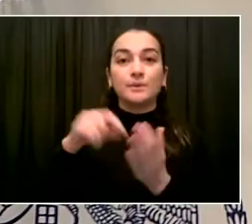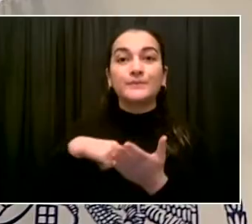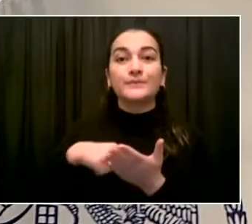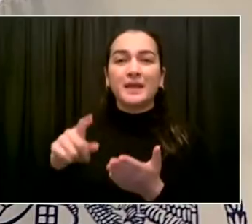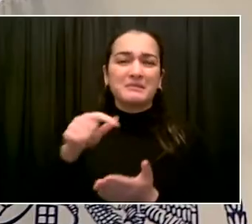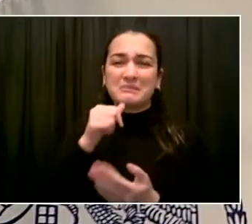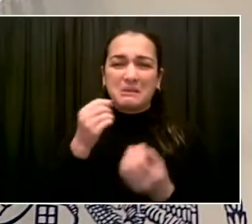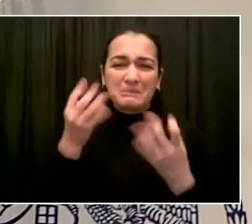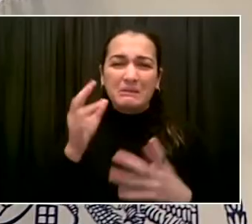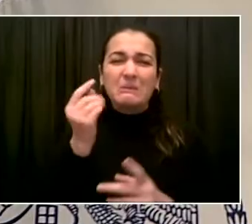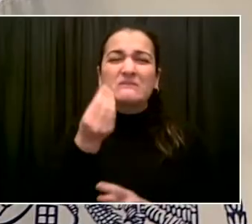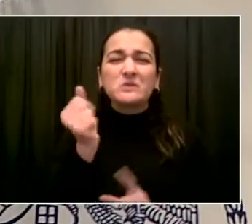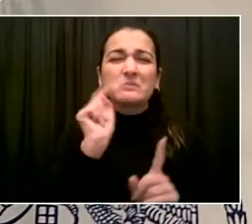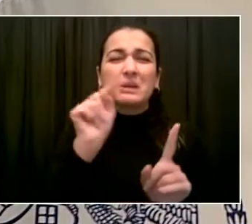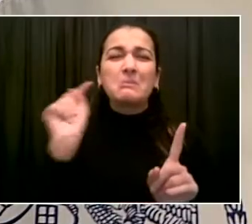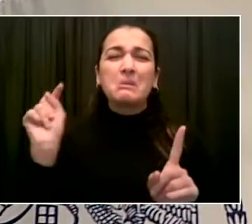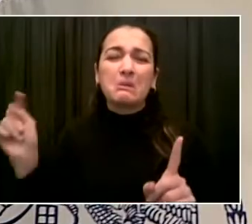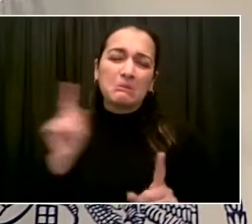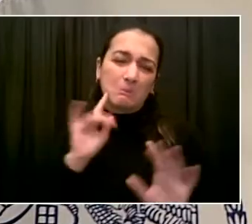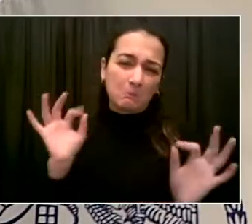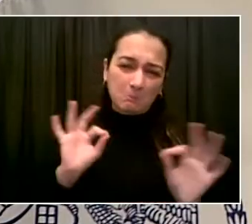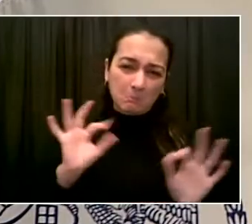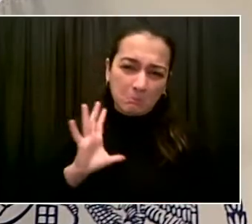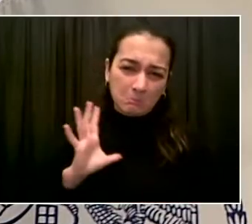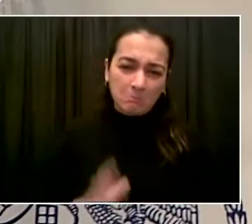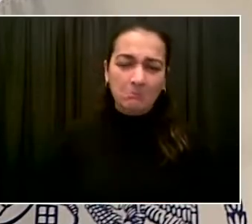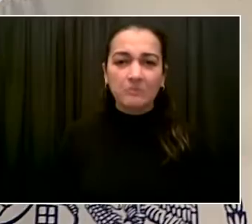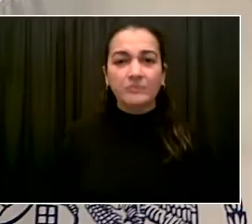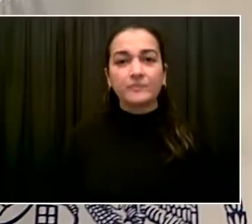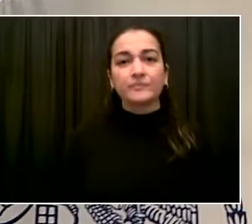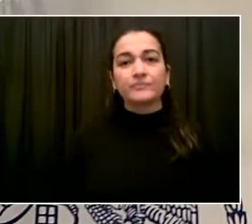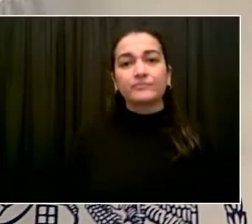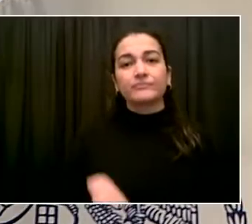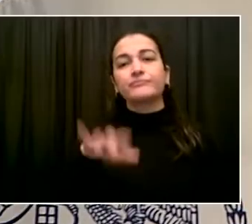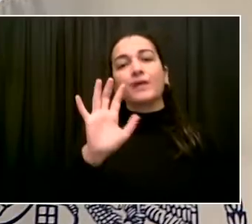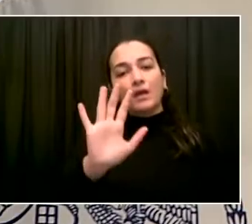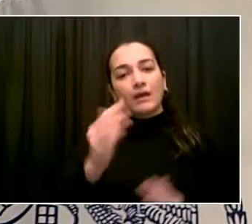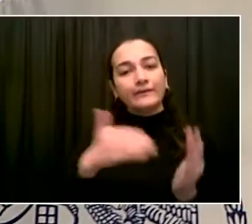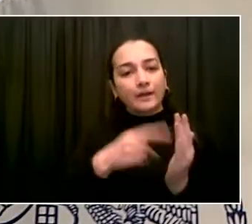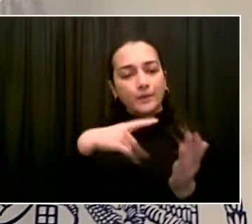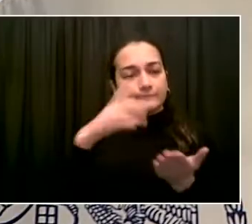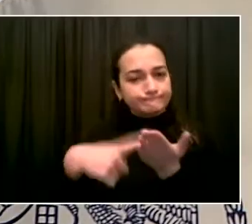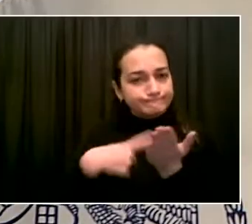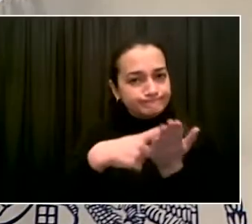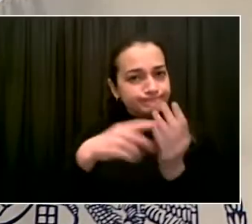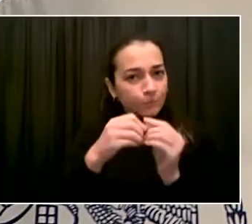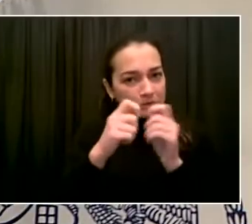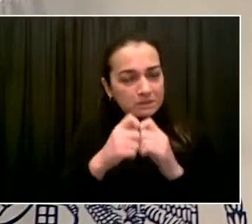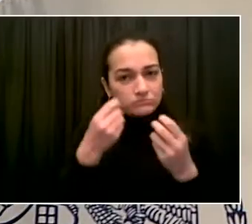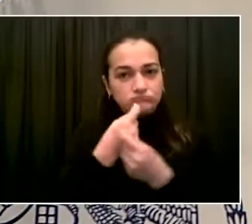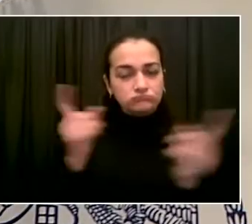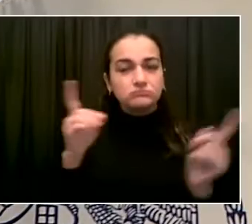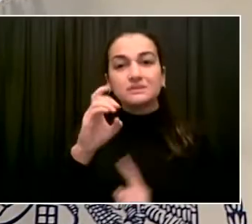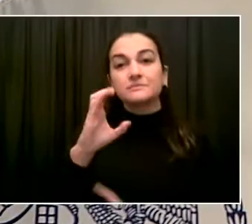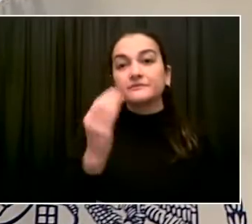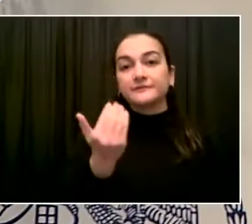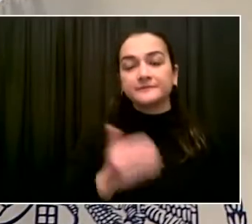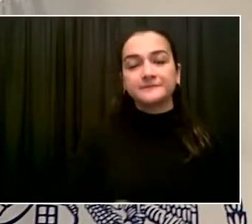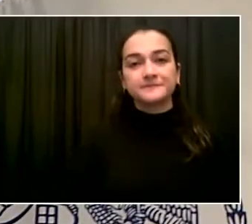SITUATIONS WHERE YOU'RE TALKING ABOUT SOMEONE HAVING TO TAKE LEAVE. BIGGER COMPIANES MIGHT DOA LEAVE POLICY, OTHERS MIGHT DO SOMETHING ELSE BUT WE HAVE TIME TO WORK IT THROUGH BETWEEN NOW AND DECBEMER